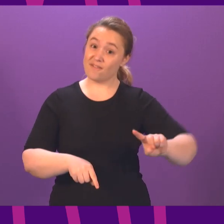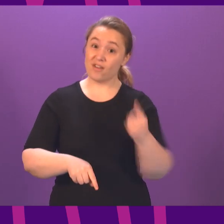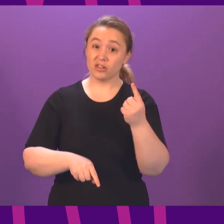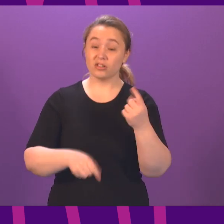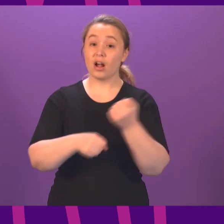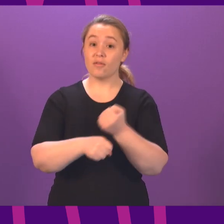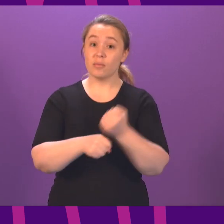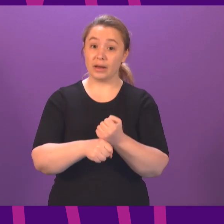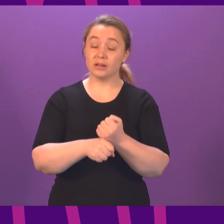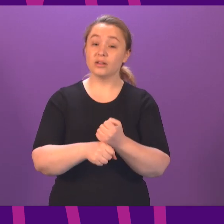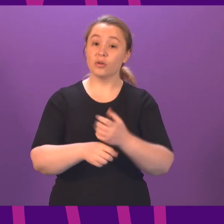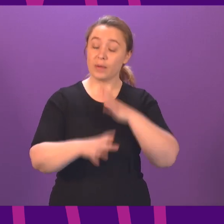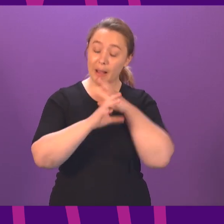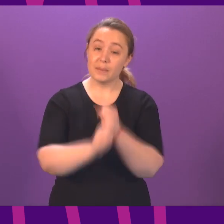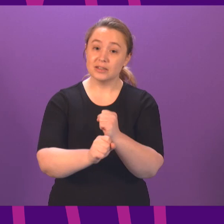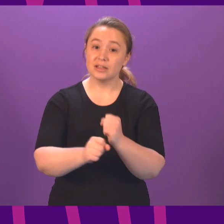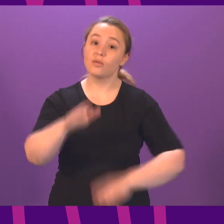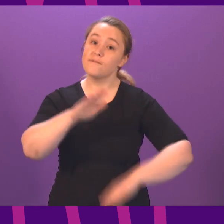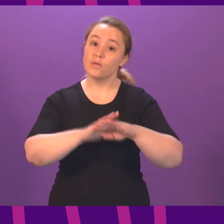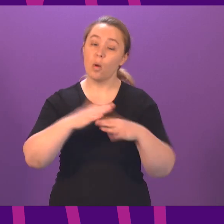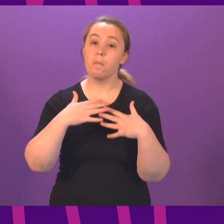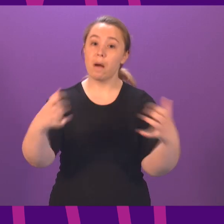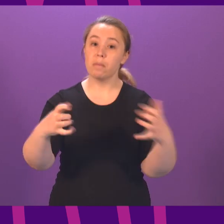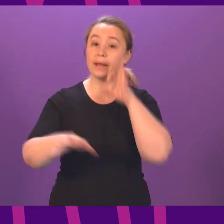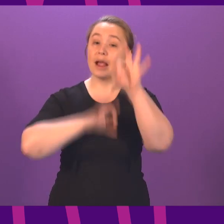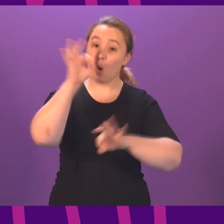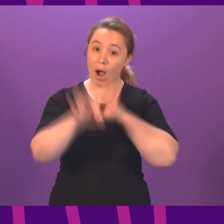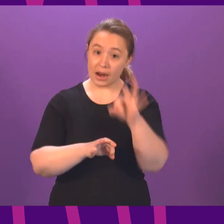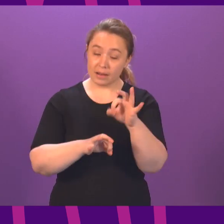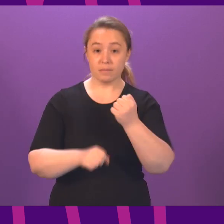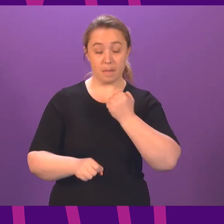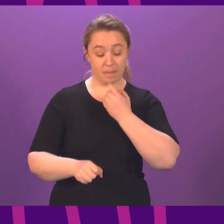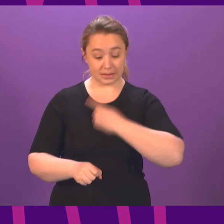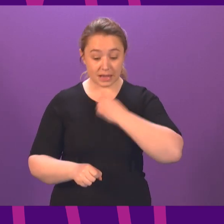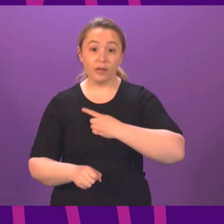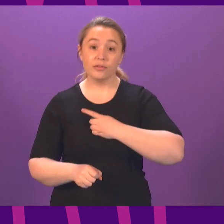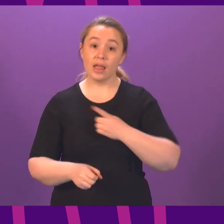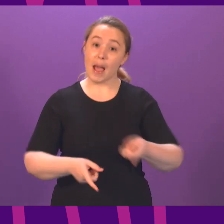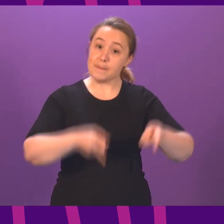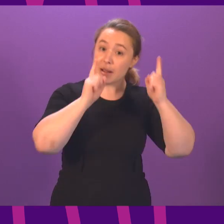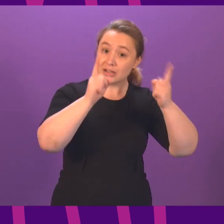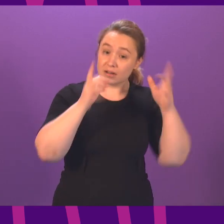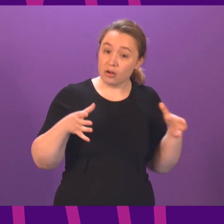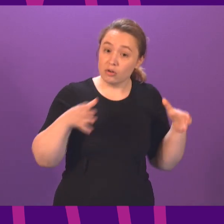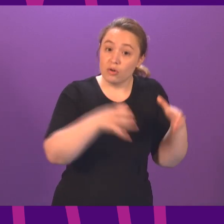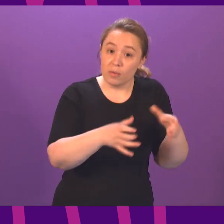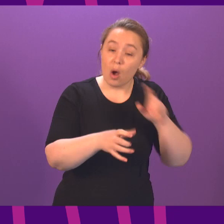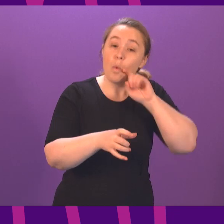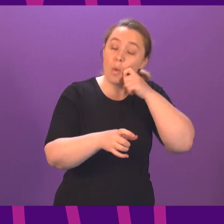public inquiry. However, for now, I and my ministers will continue to get on with the job of making sure that we are taking the country through this, getting more people